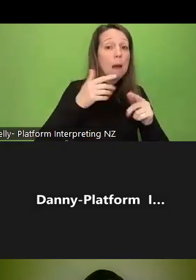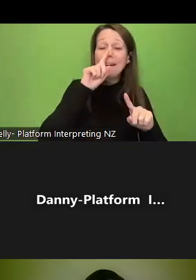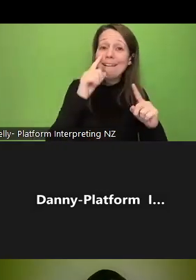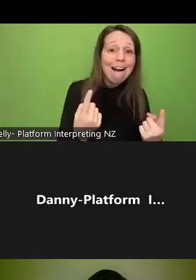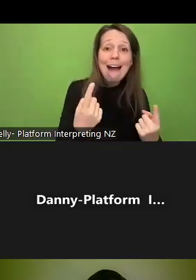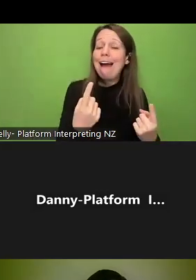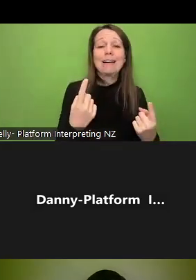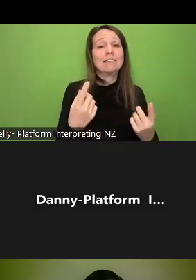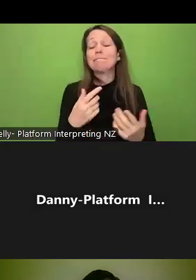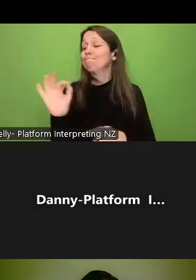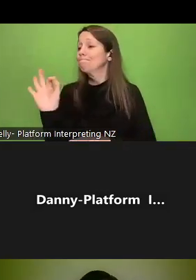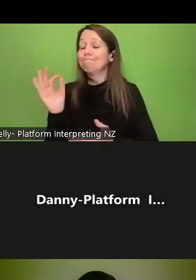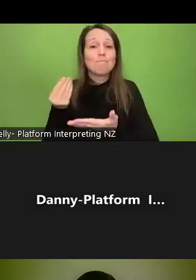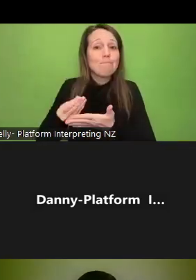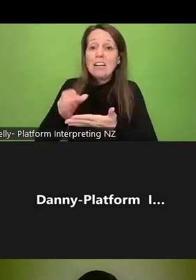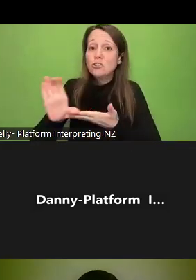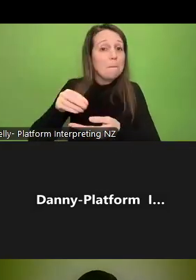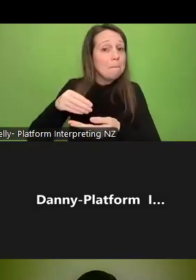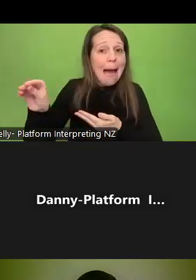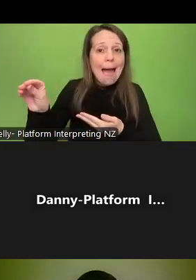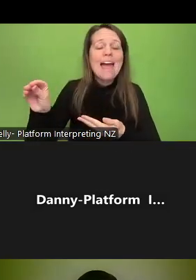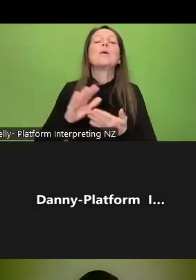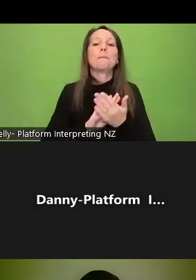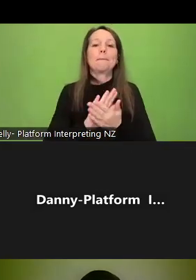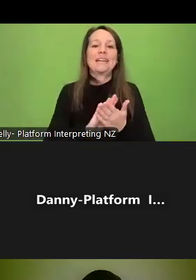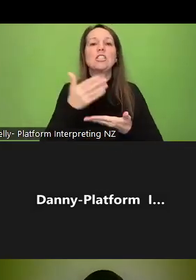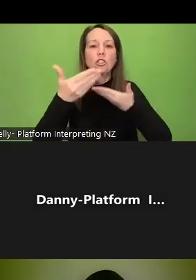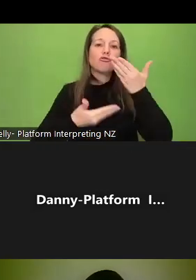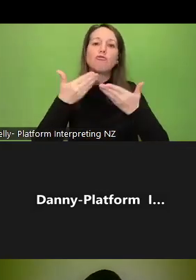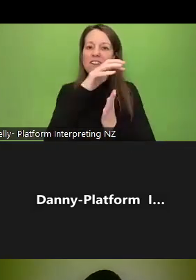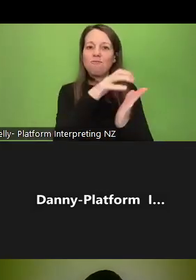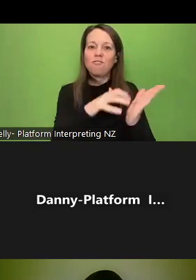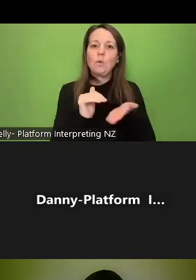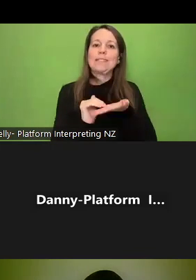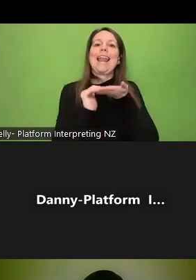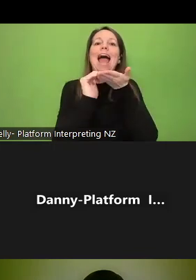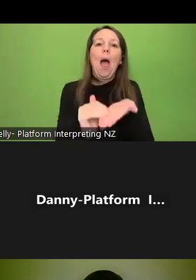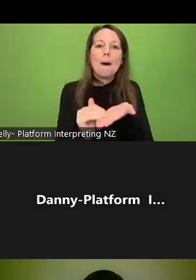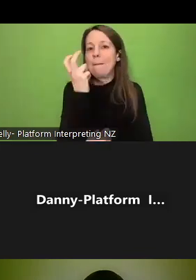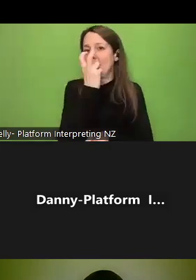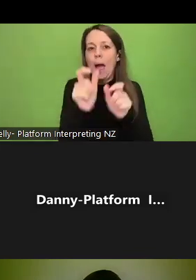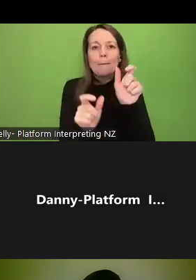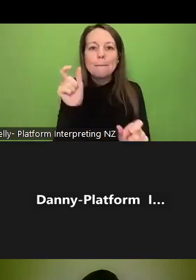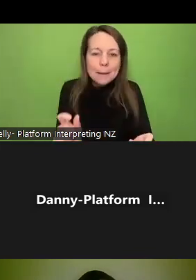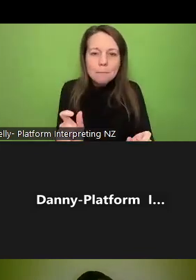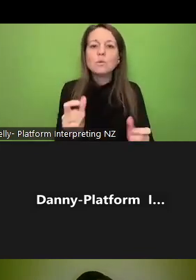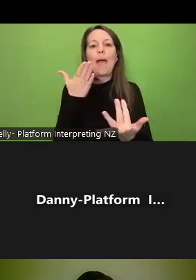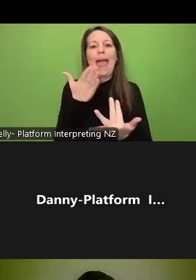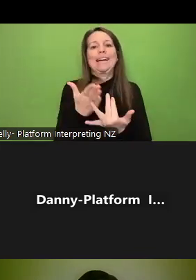descriptive notes can help to bridge that gap. Where the visual elements are provided. Maybe not